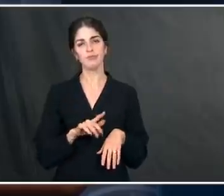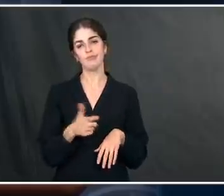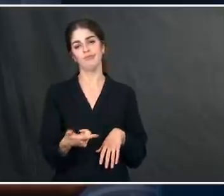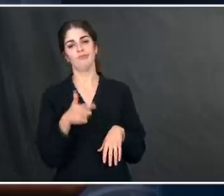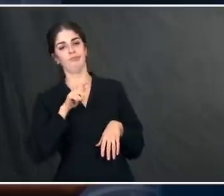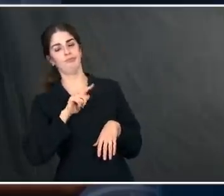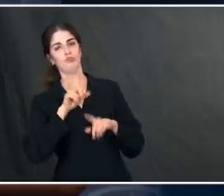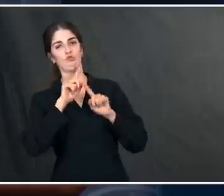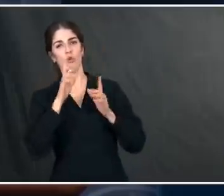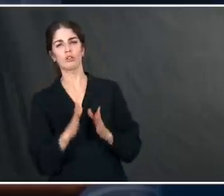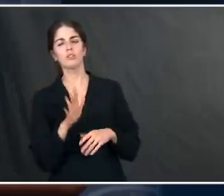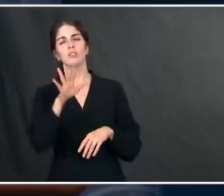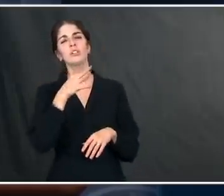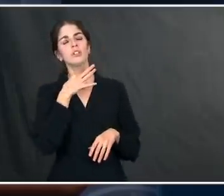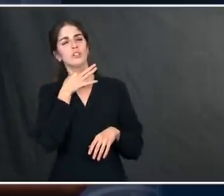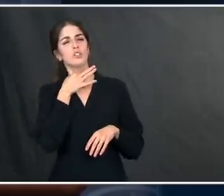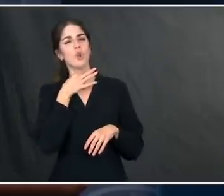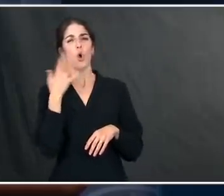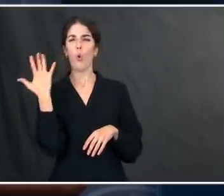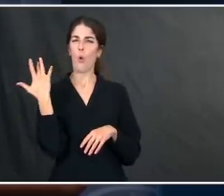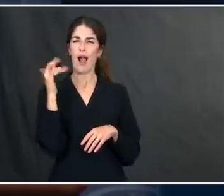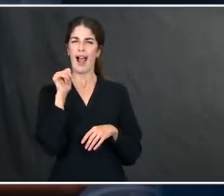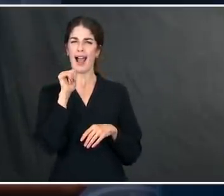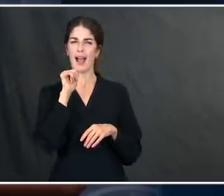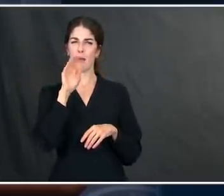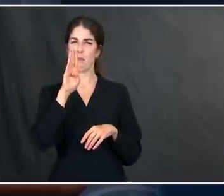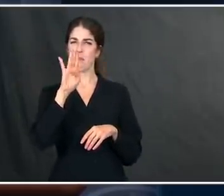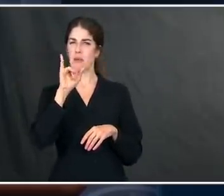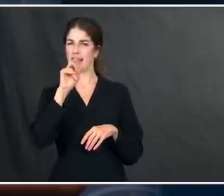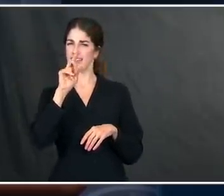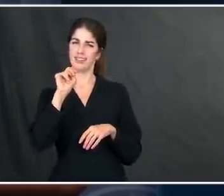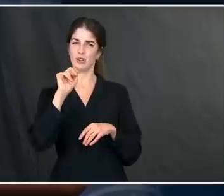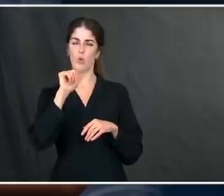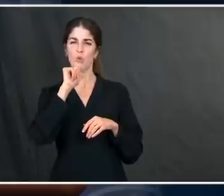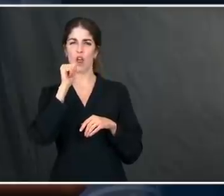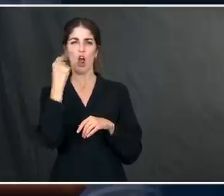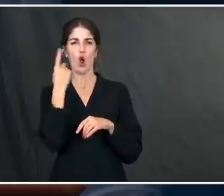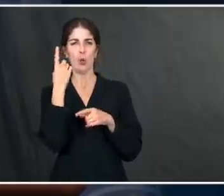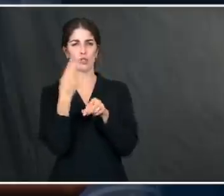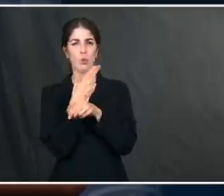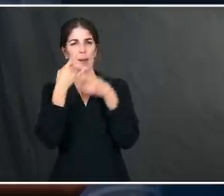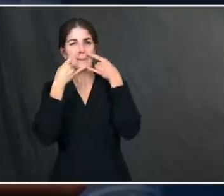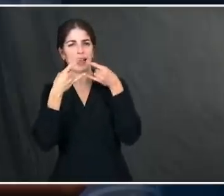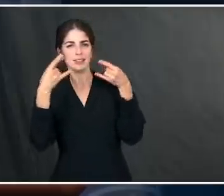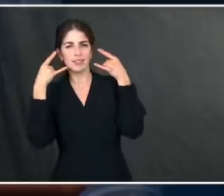and all members of the Biden family masked at all times on federal lands last night, if he signed an executive order